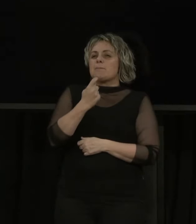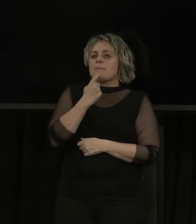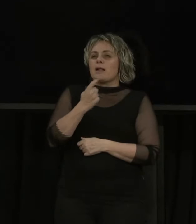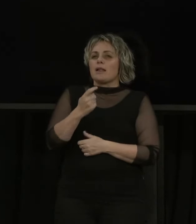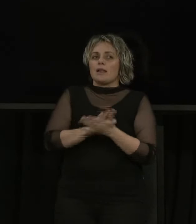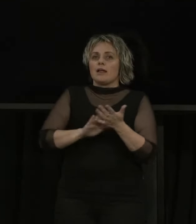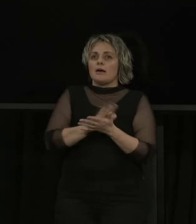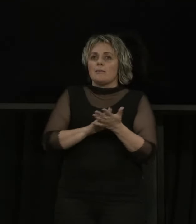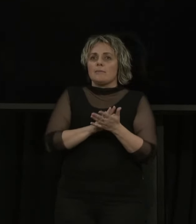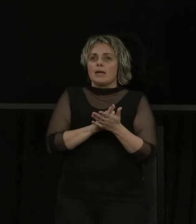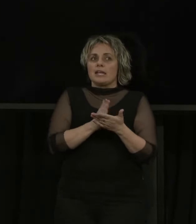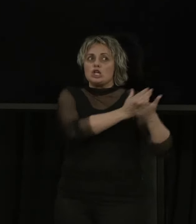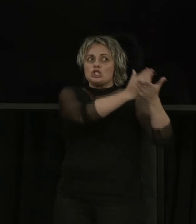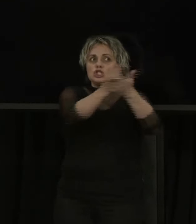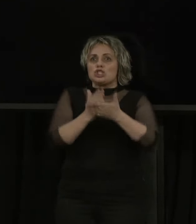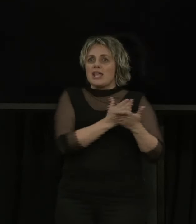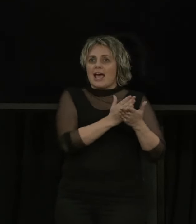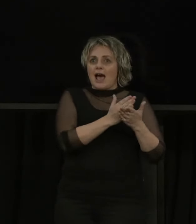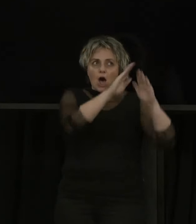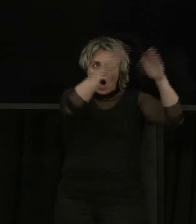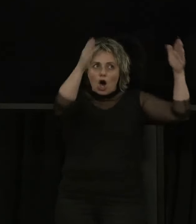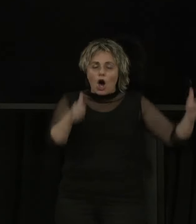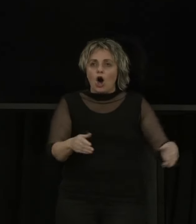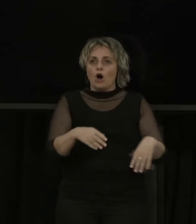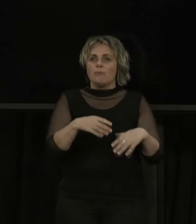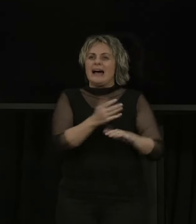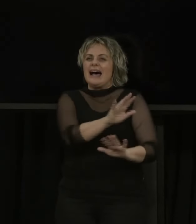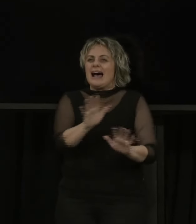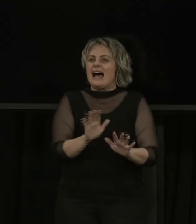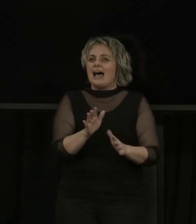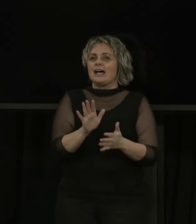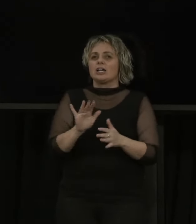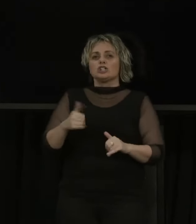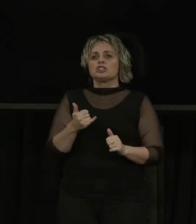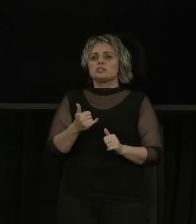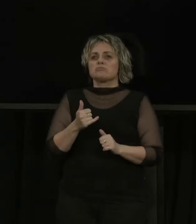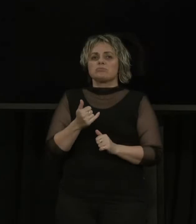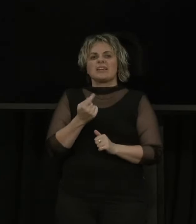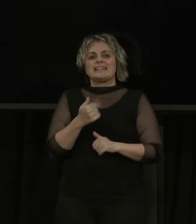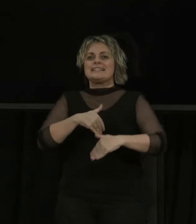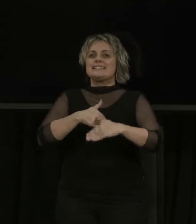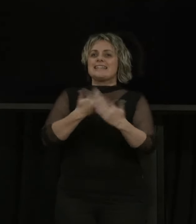keep it to 2 households as well and with the recreational activity people might be able to engage with to keep it simple so people are not